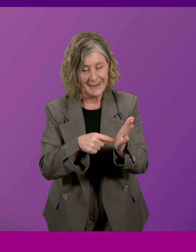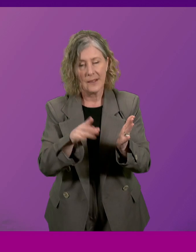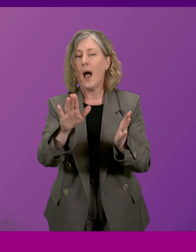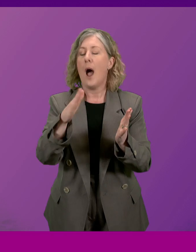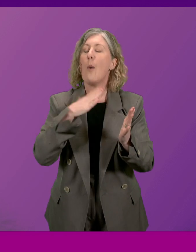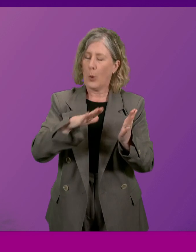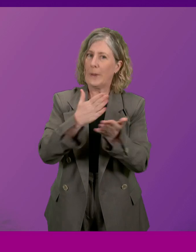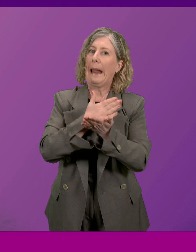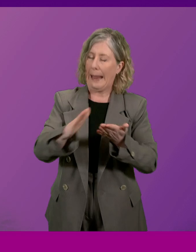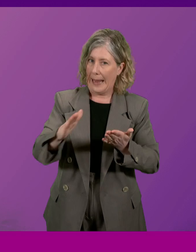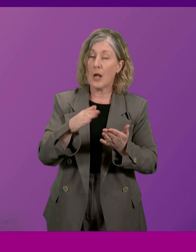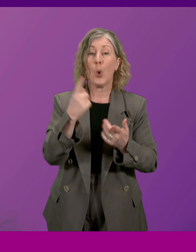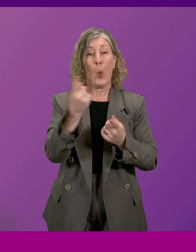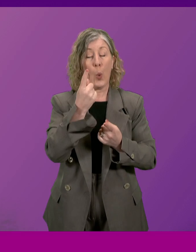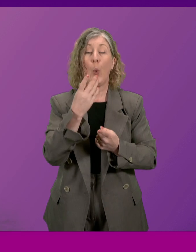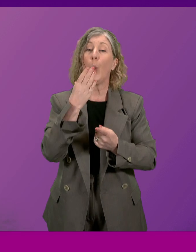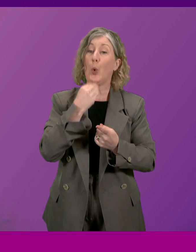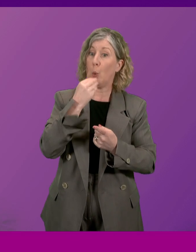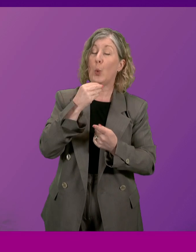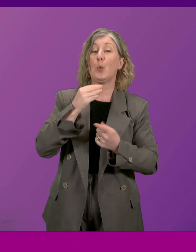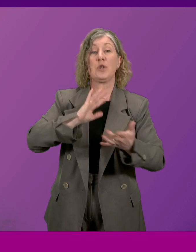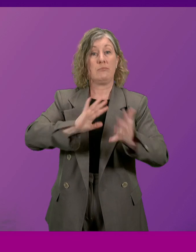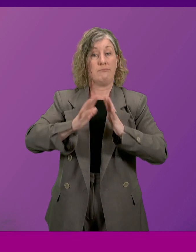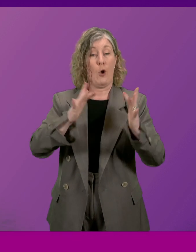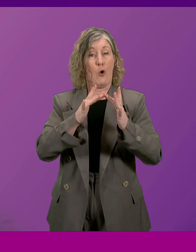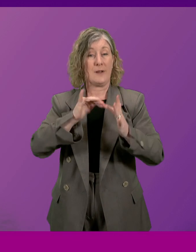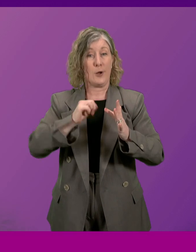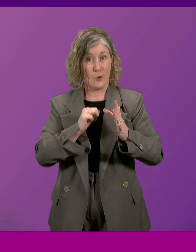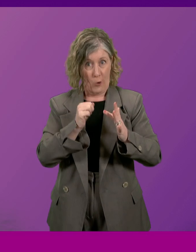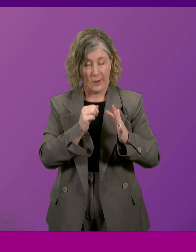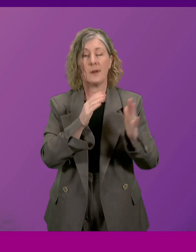service for users of Contact Scotland BSL while we retender for the free service.